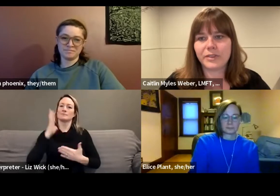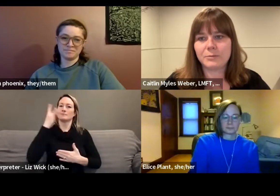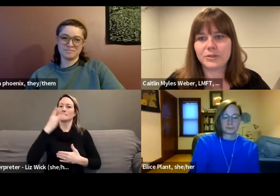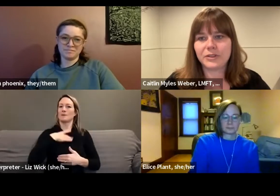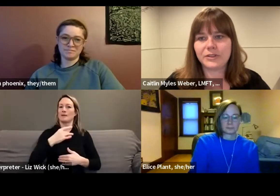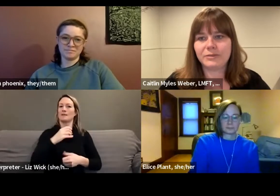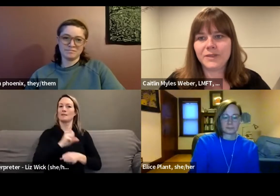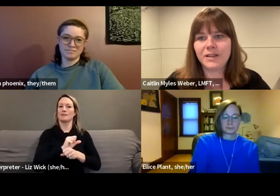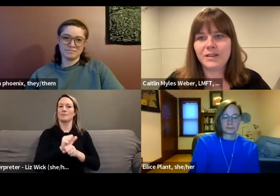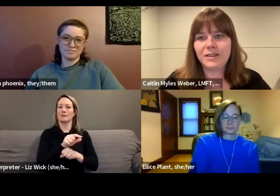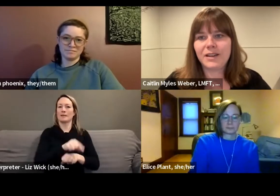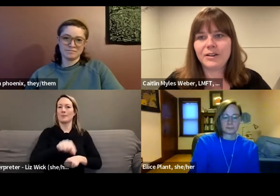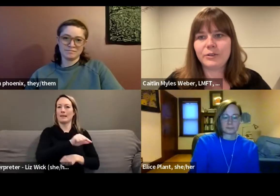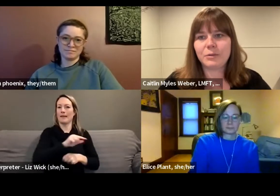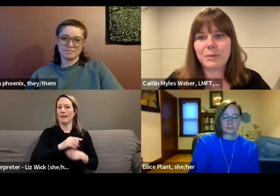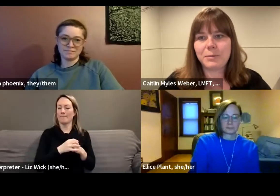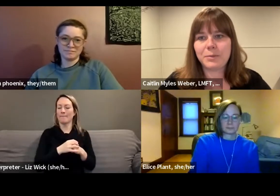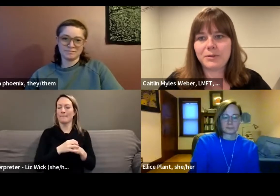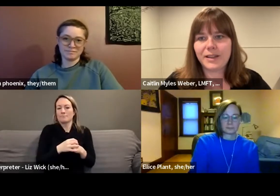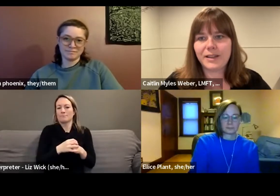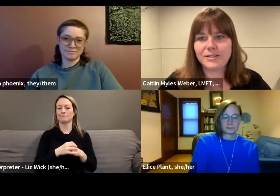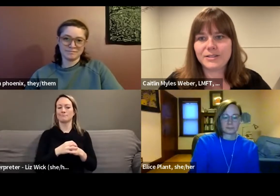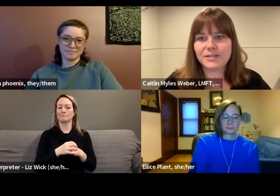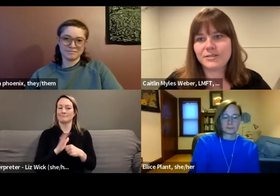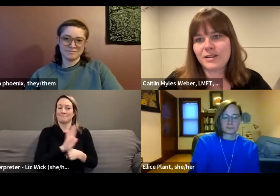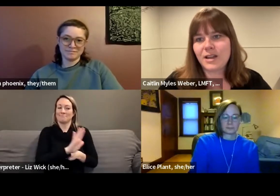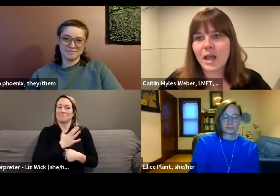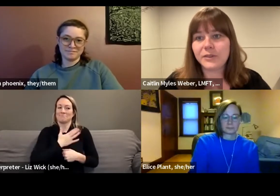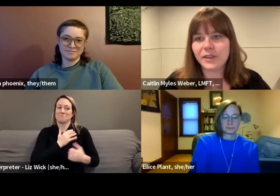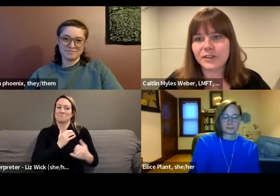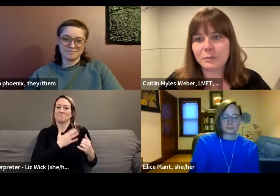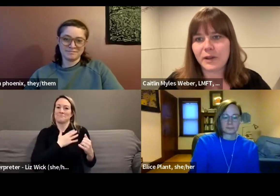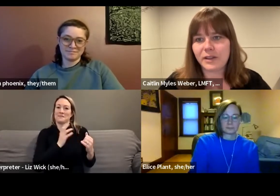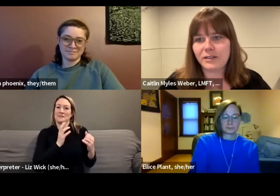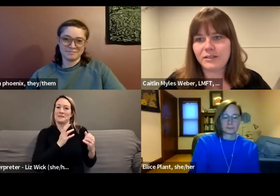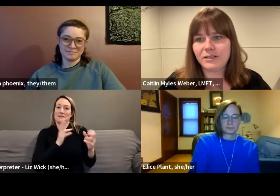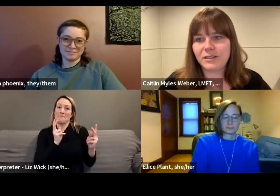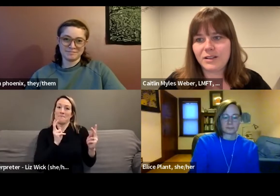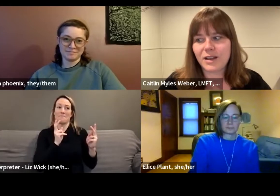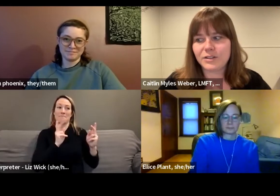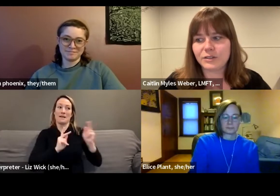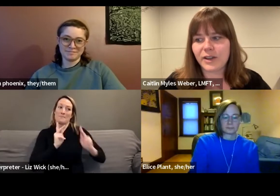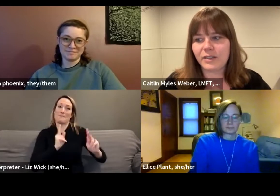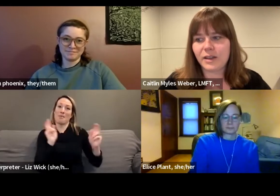with them just 'cause, I don't know, they're my people and I'm cis but I just find